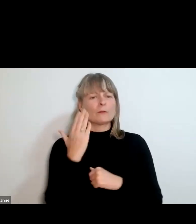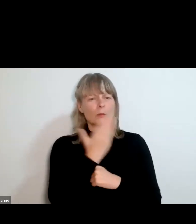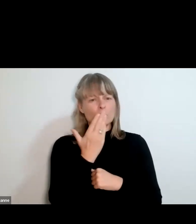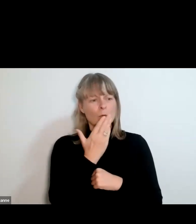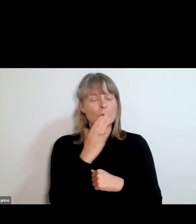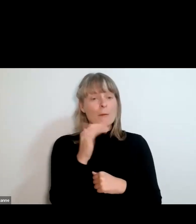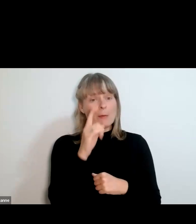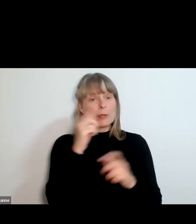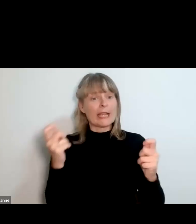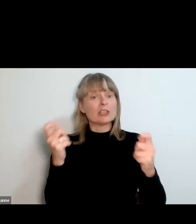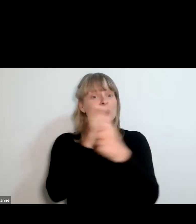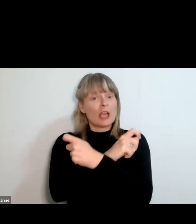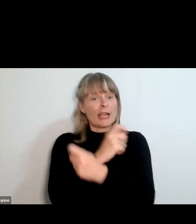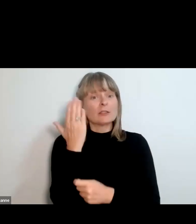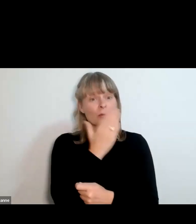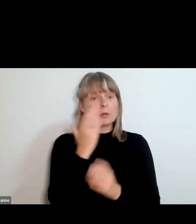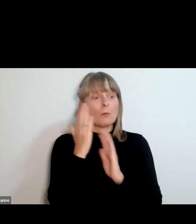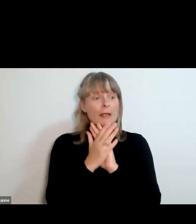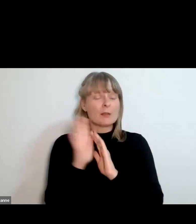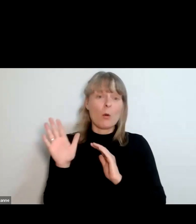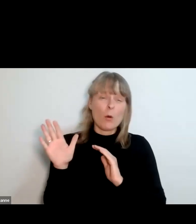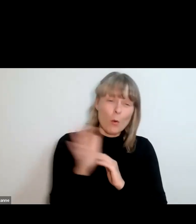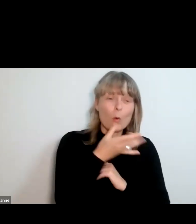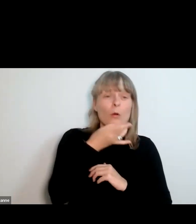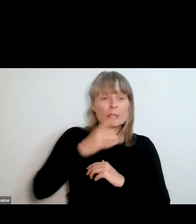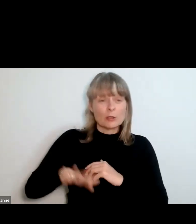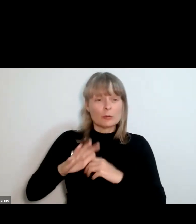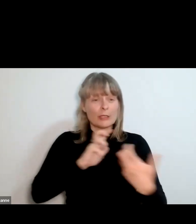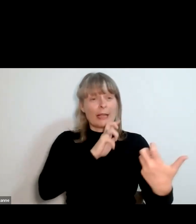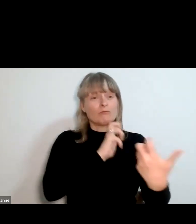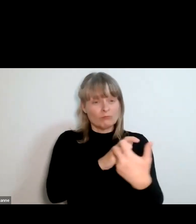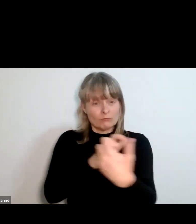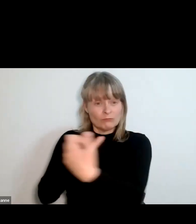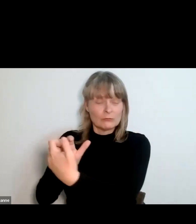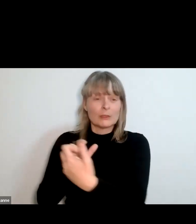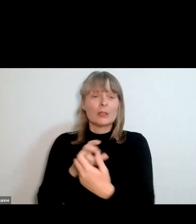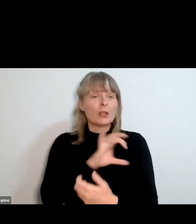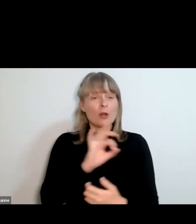So why is this and what does it say about the role of school in the lives of